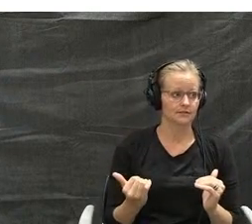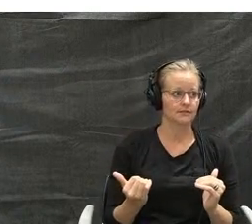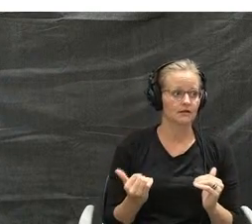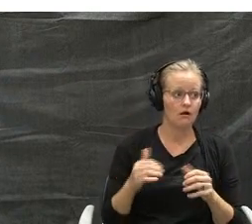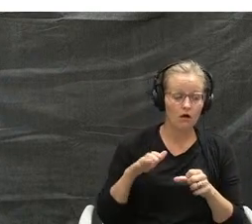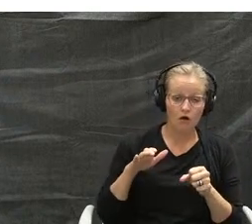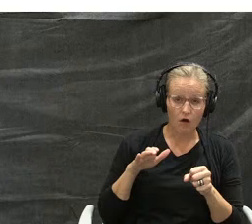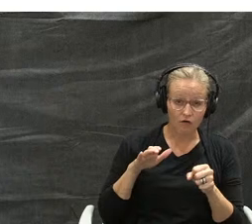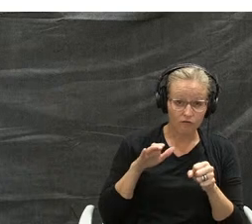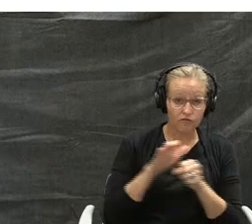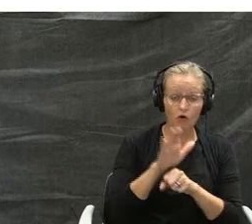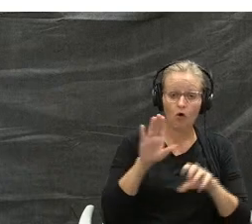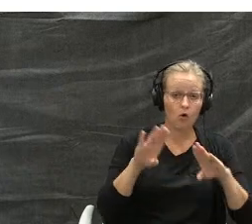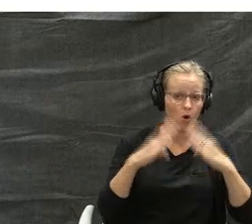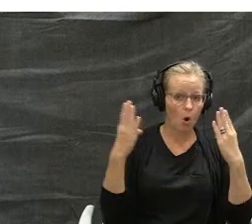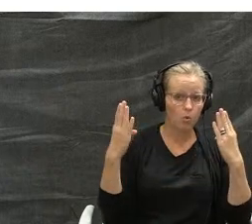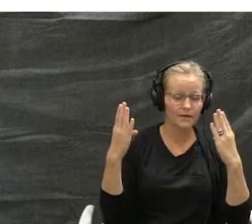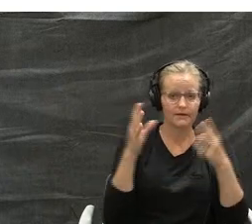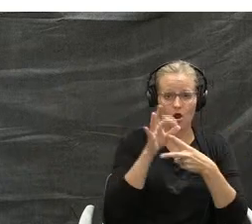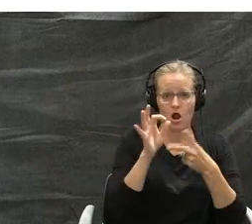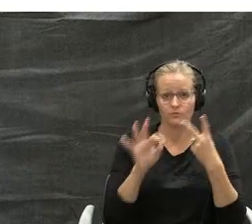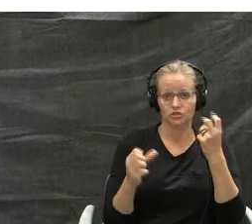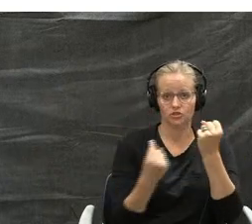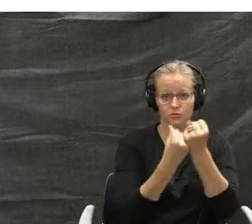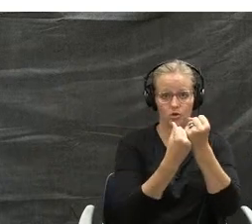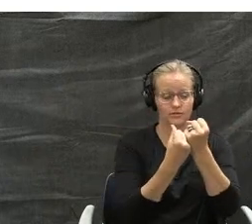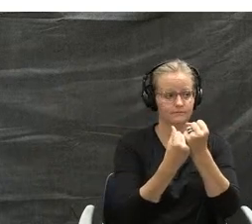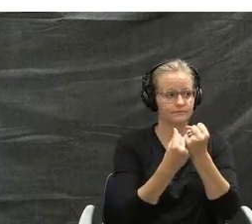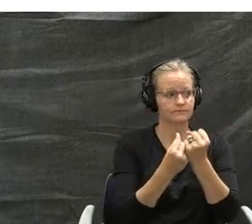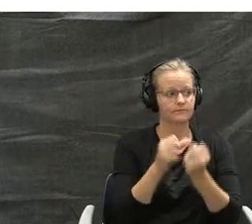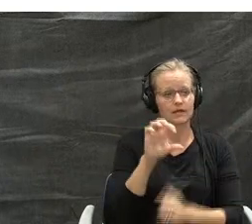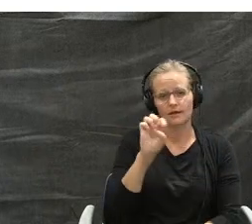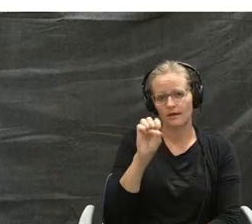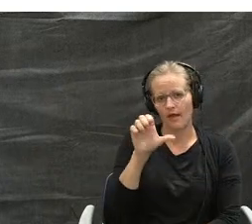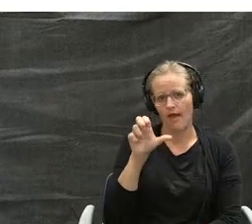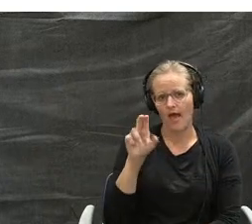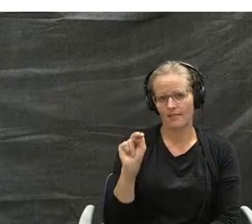says, I do hope you consider a full on in school option for the